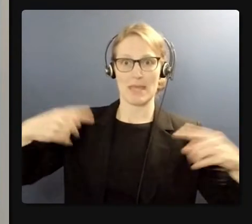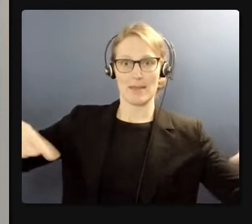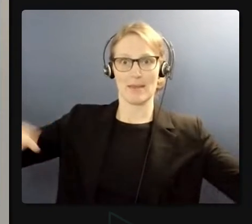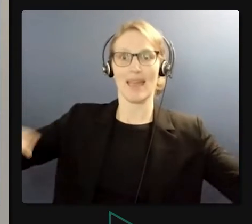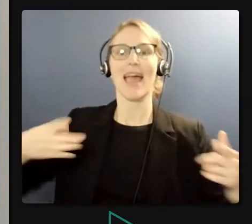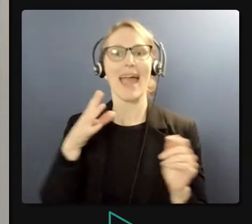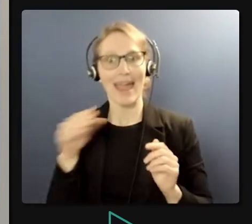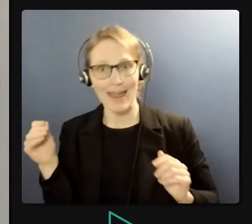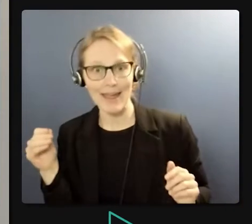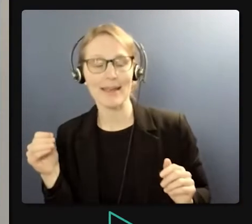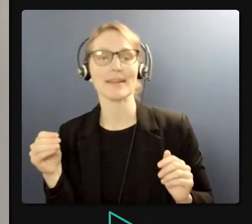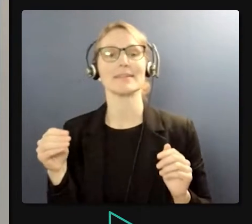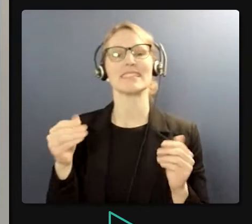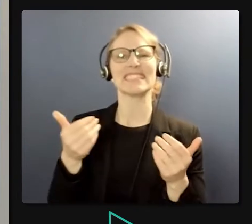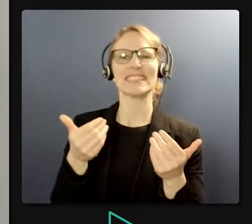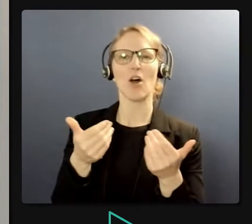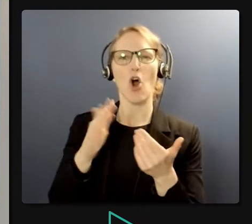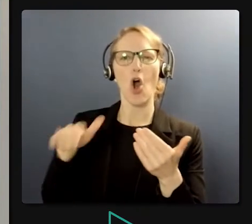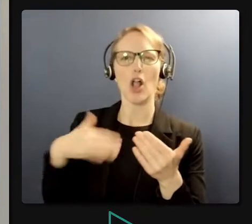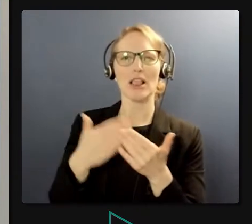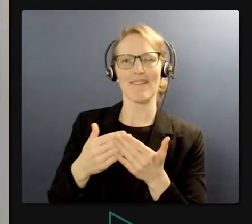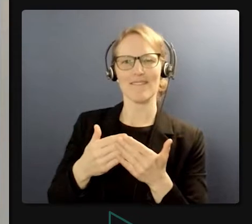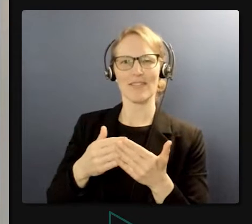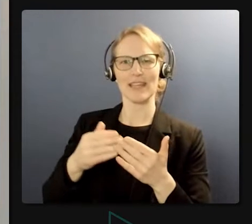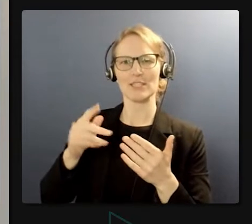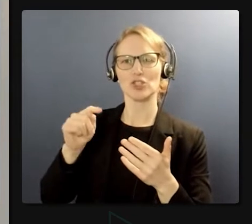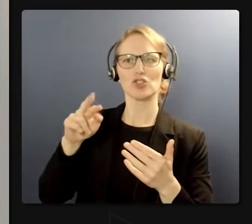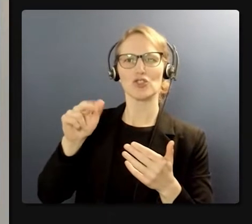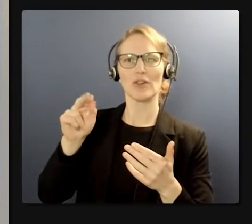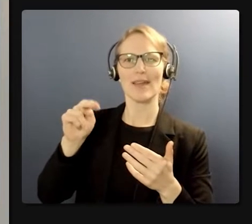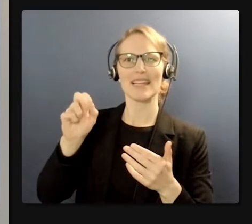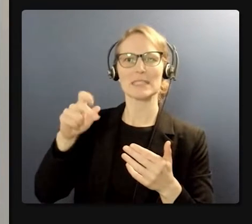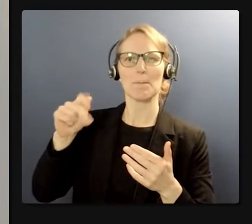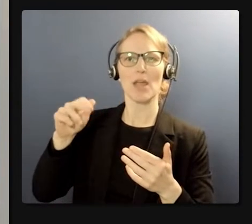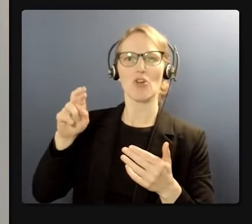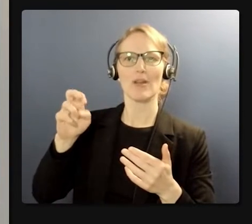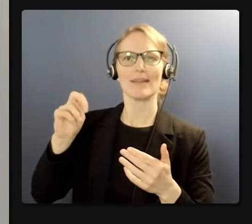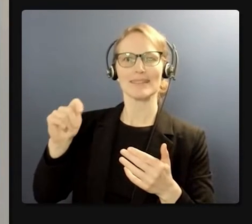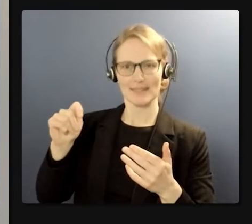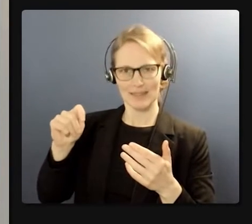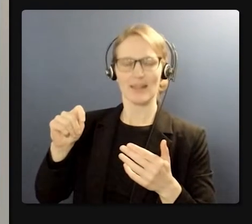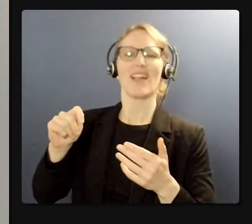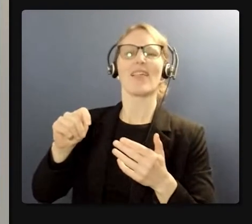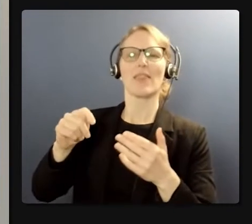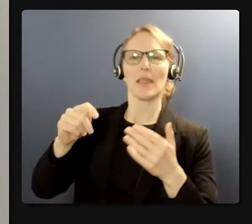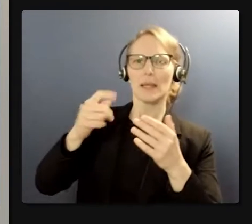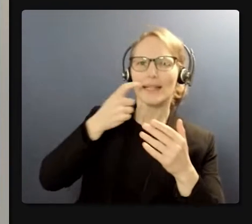Which would mean that you would have to have a opacity channel for the whole object, which is not ideal.